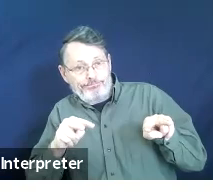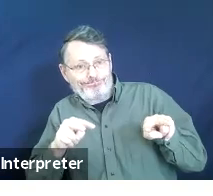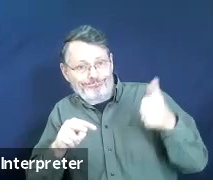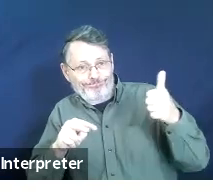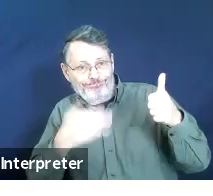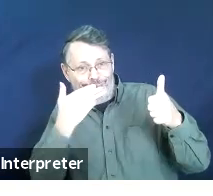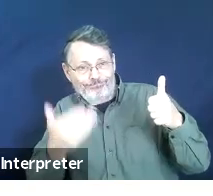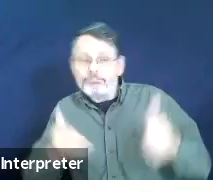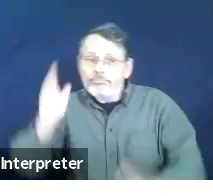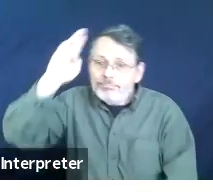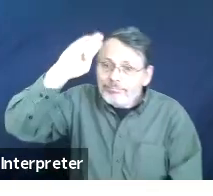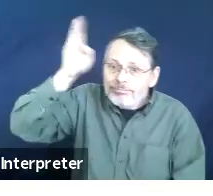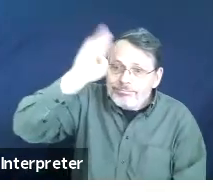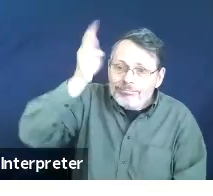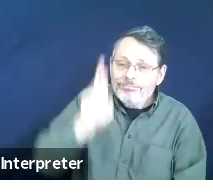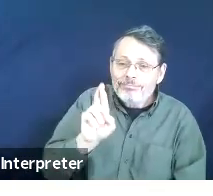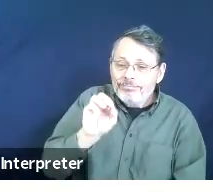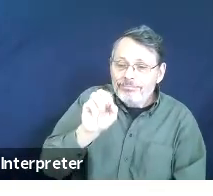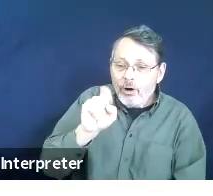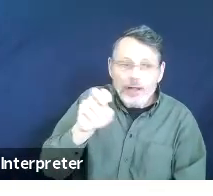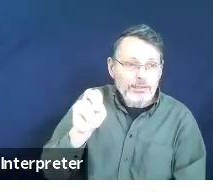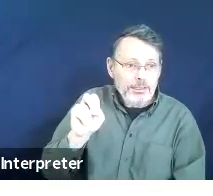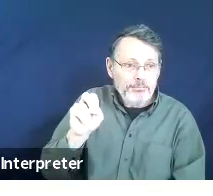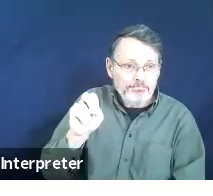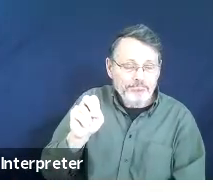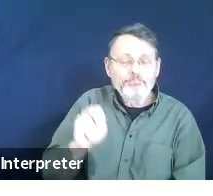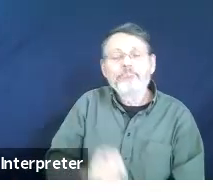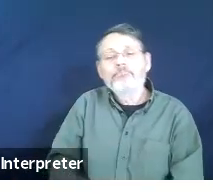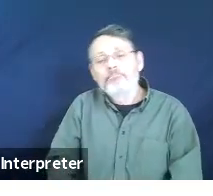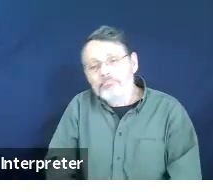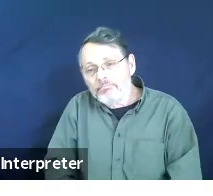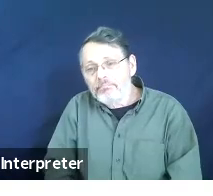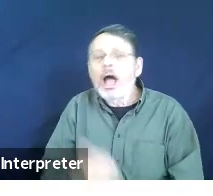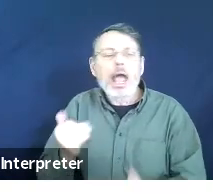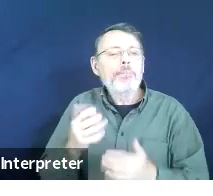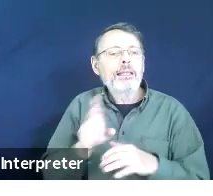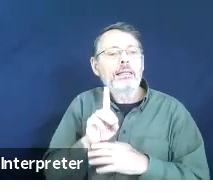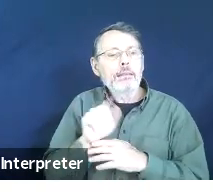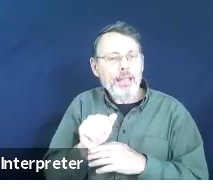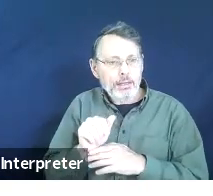Hi, everyone! This is Roxie. Regional Disability Integration Specialist. I had